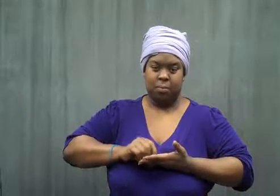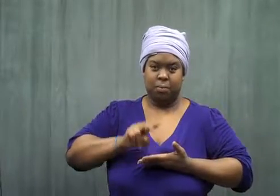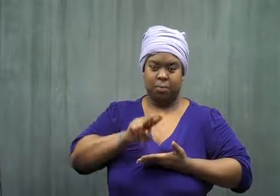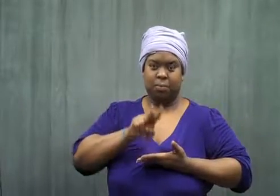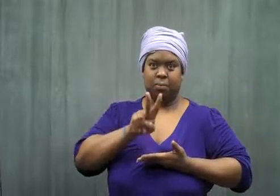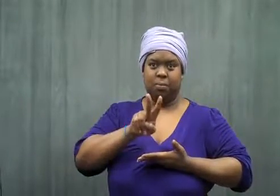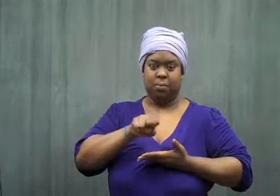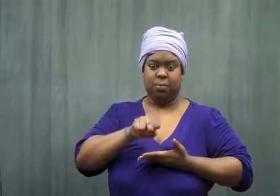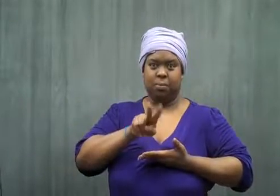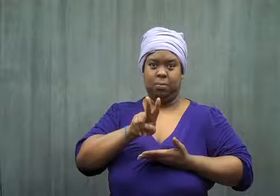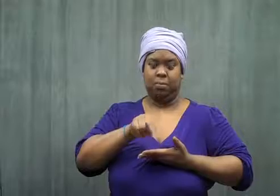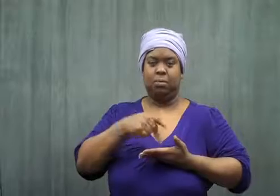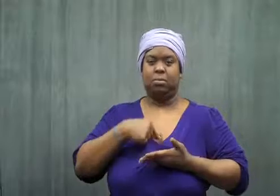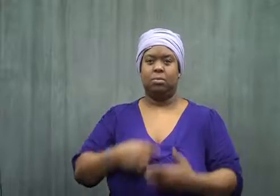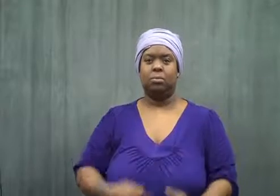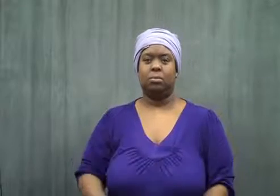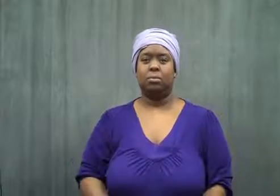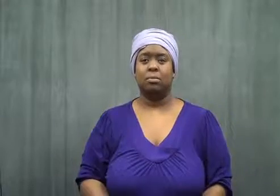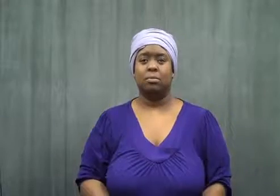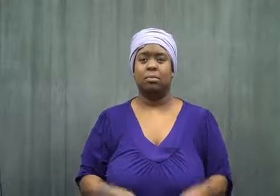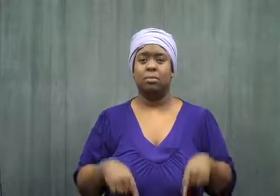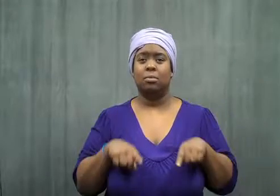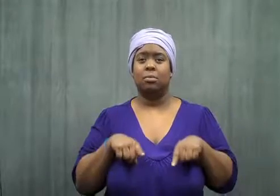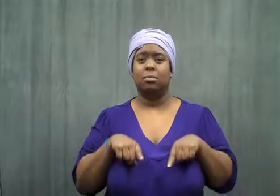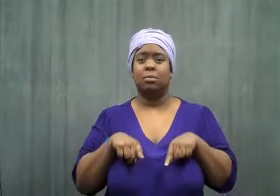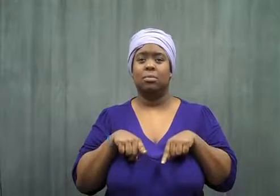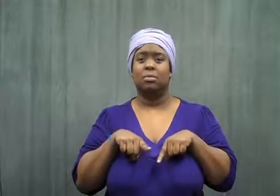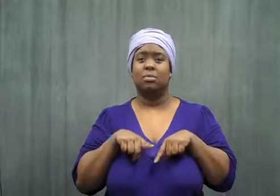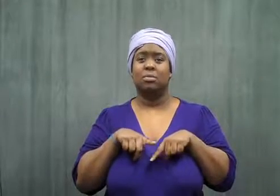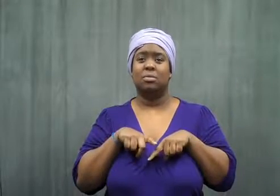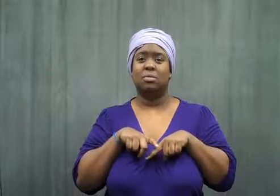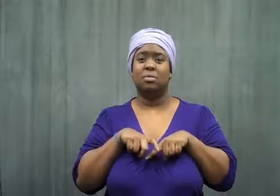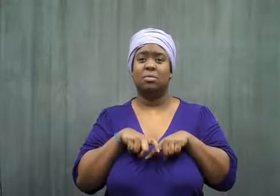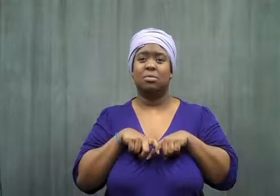She looked at me, and I tried to cross my legs.